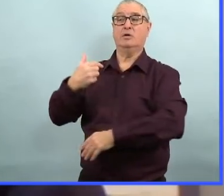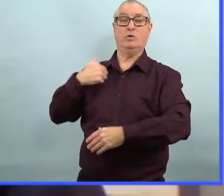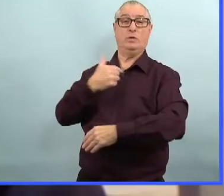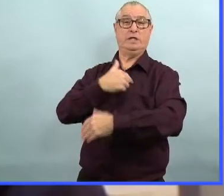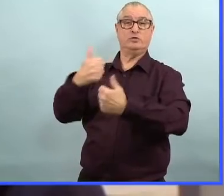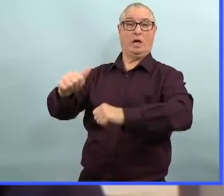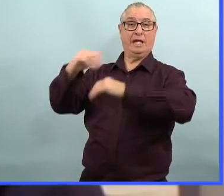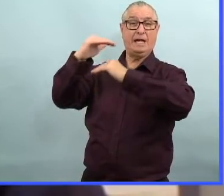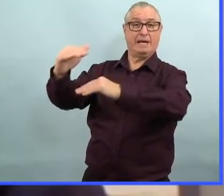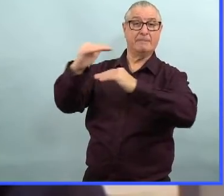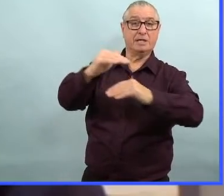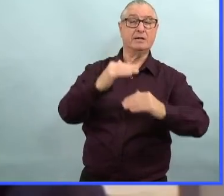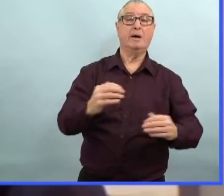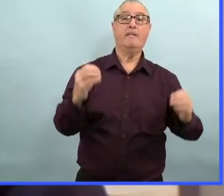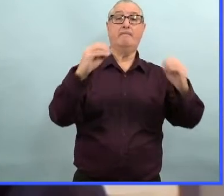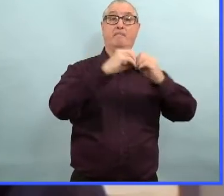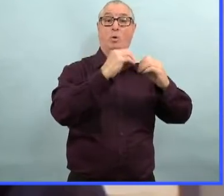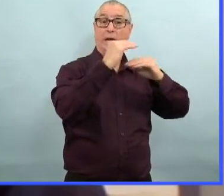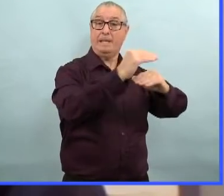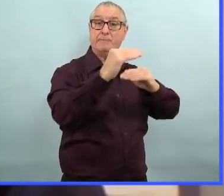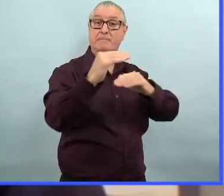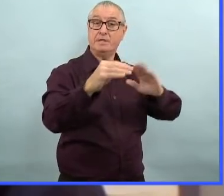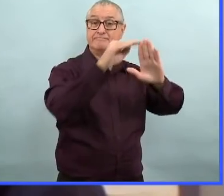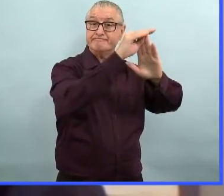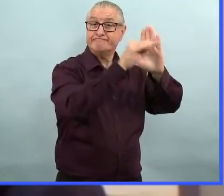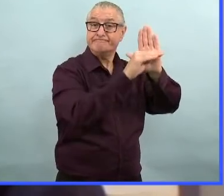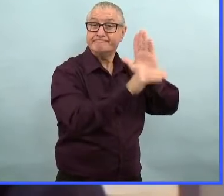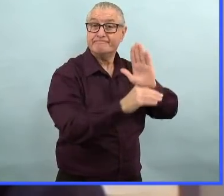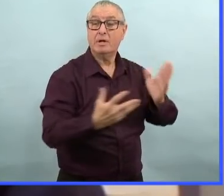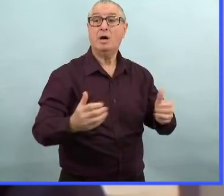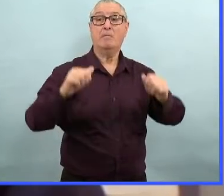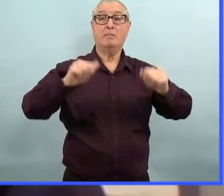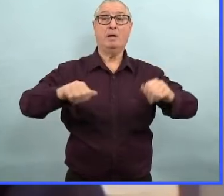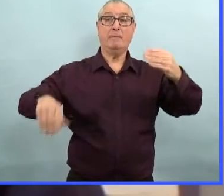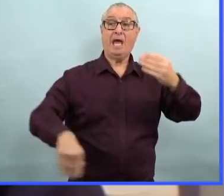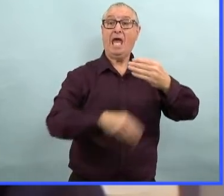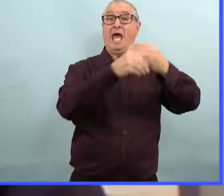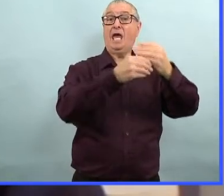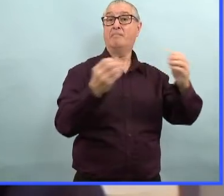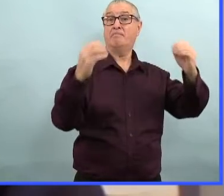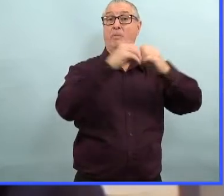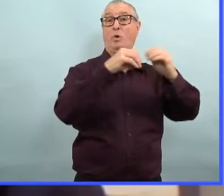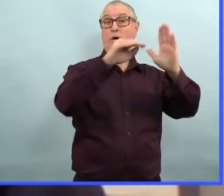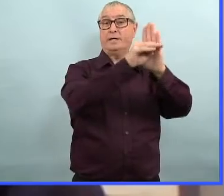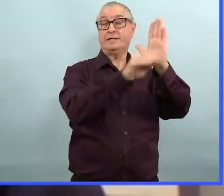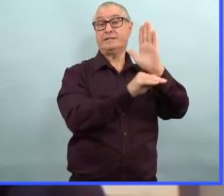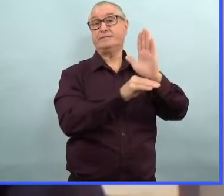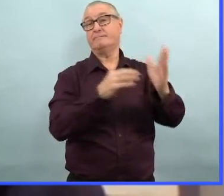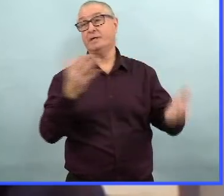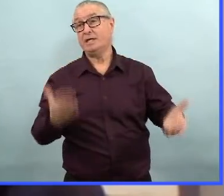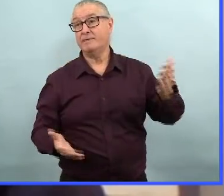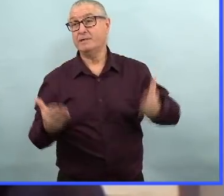to be prepared for that but if i if i look and and compare with many other jurisdictions we've